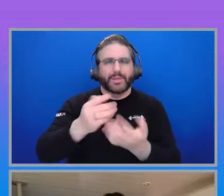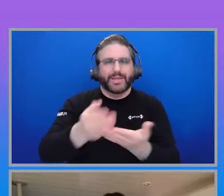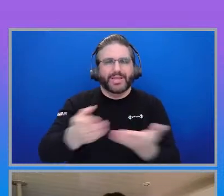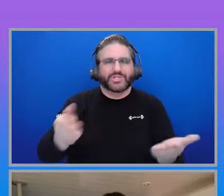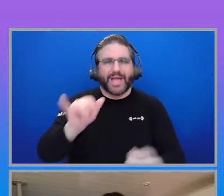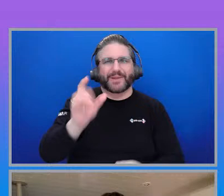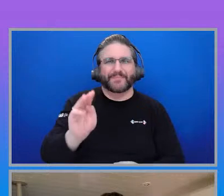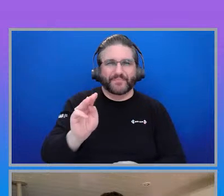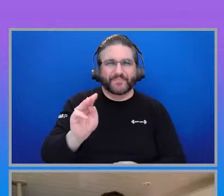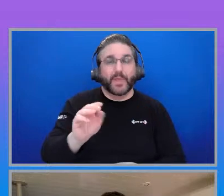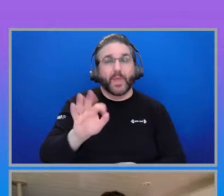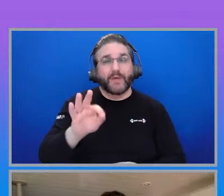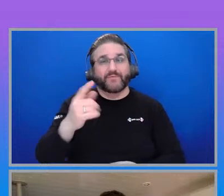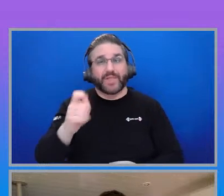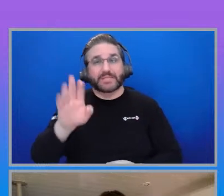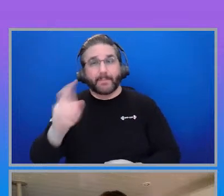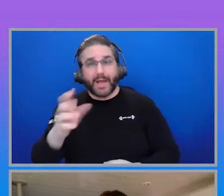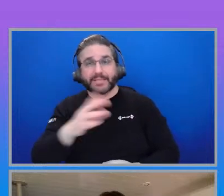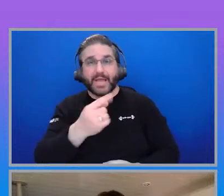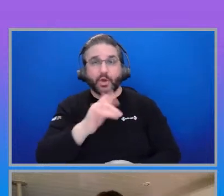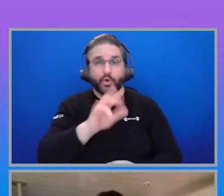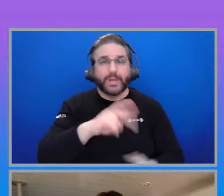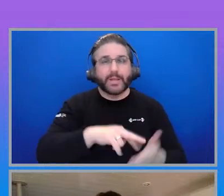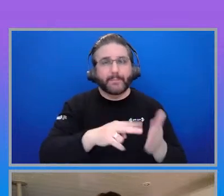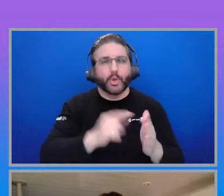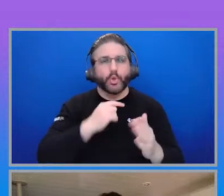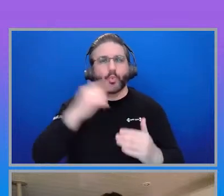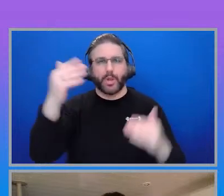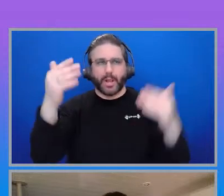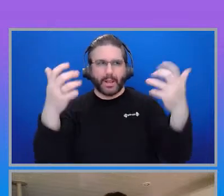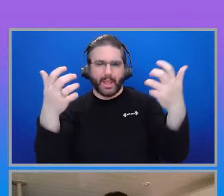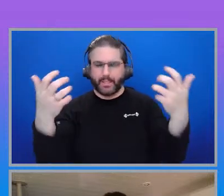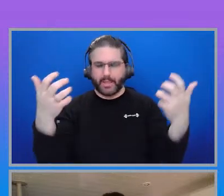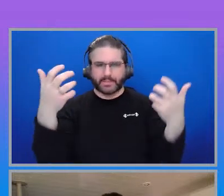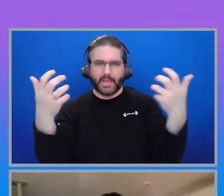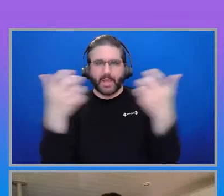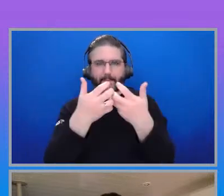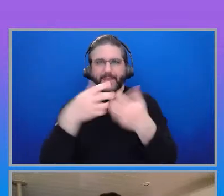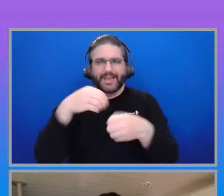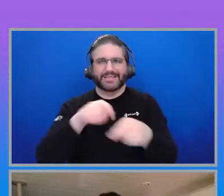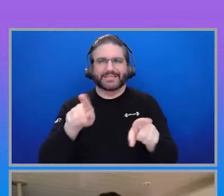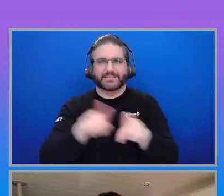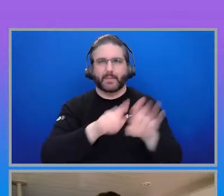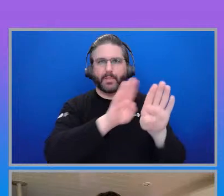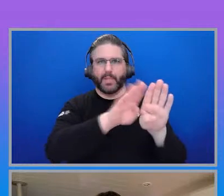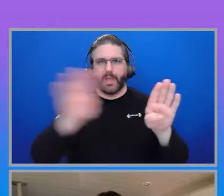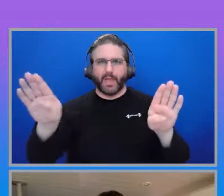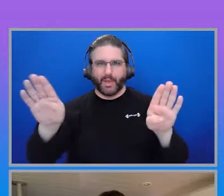with Flexbox and Grid, it allowed you to line things up that were participating in the